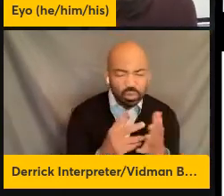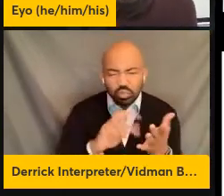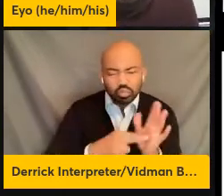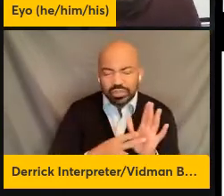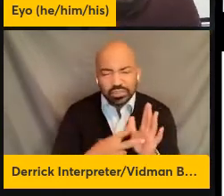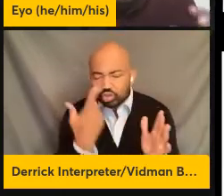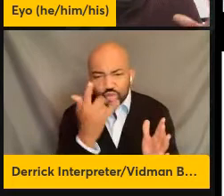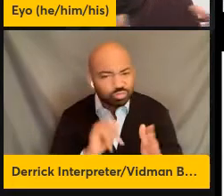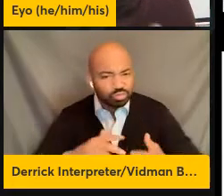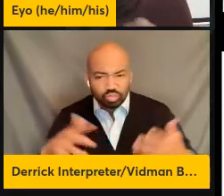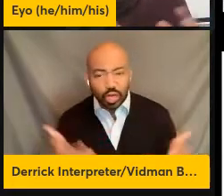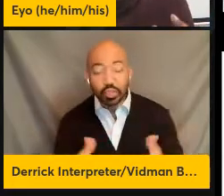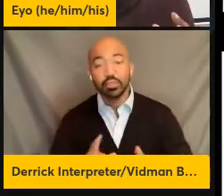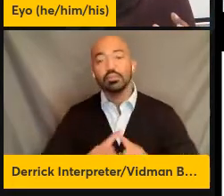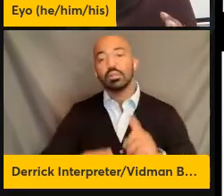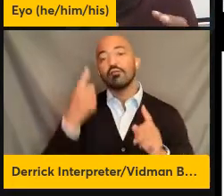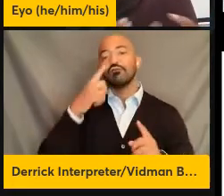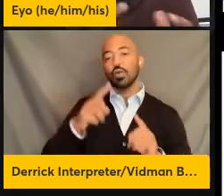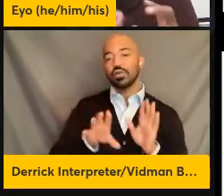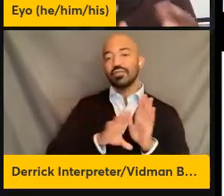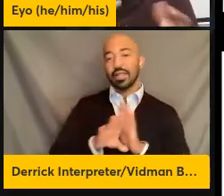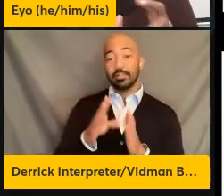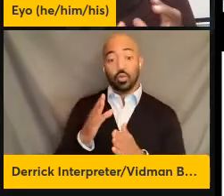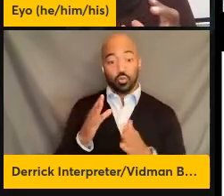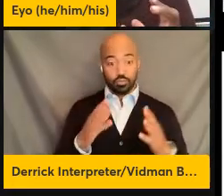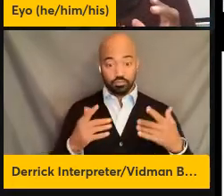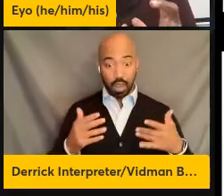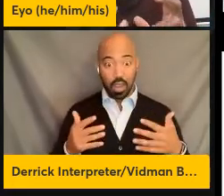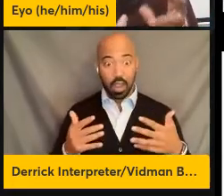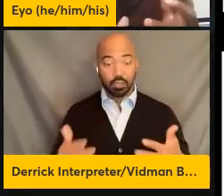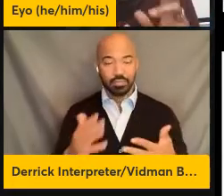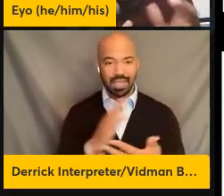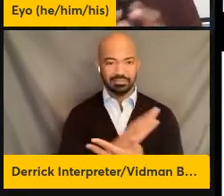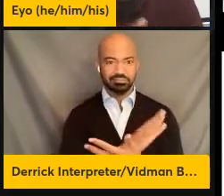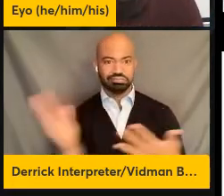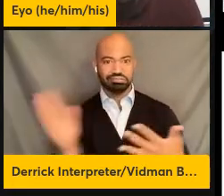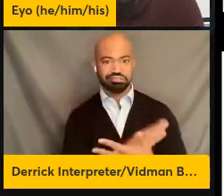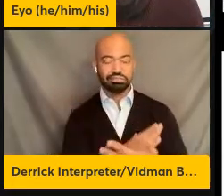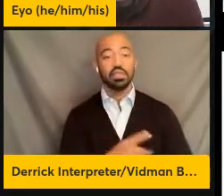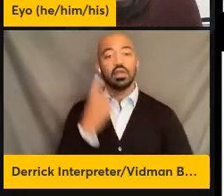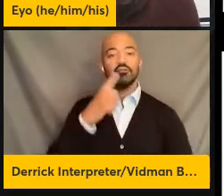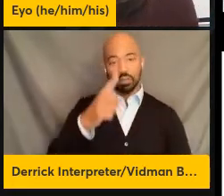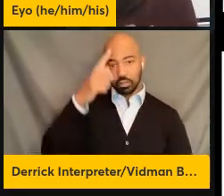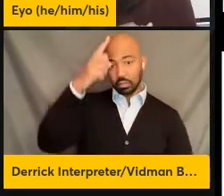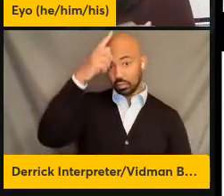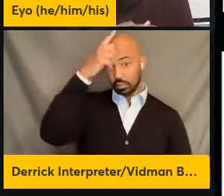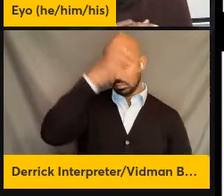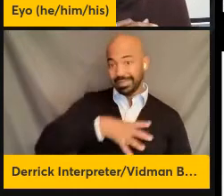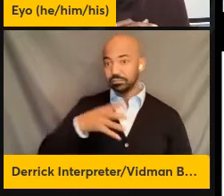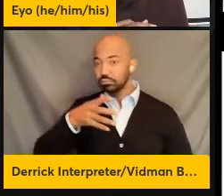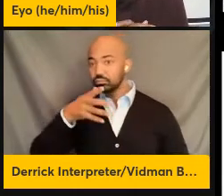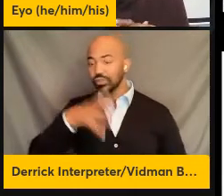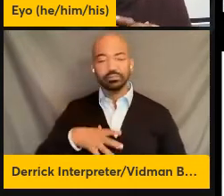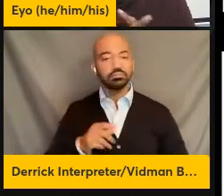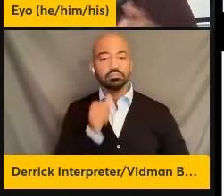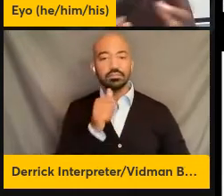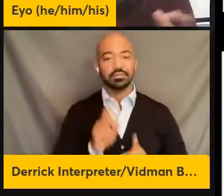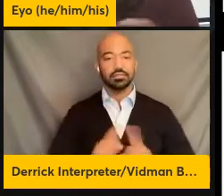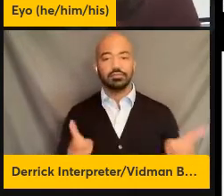suggests that in the developmental paradigm, there's no difference at the sex level between these in the expression of